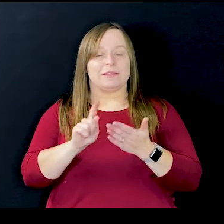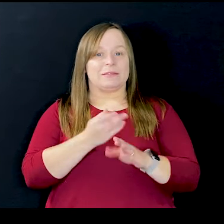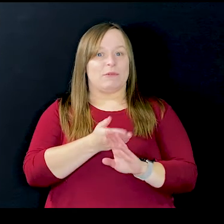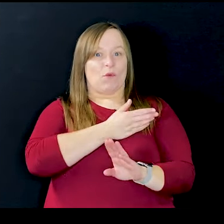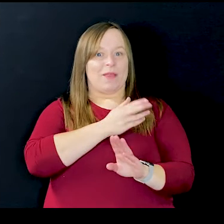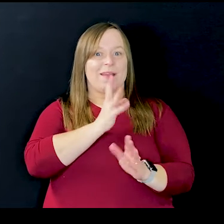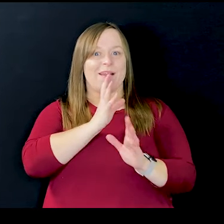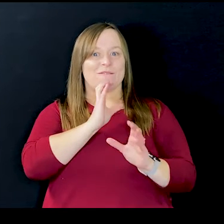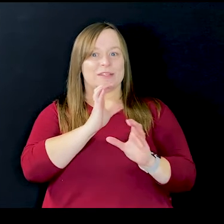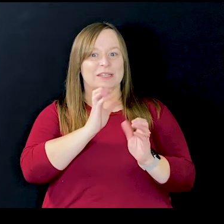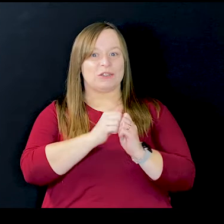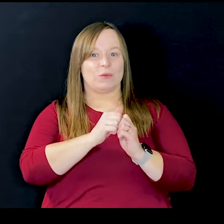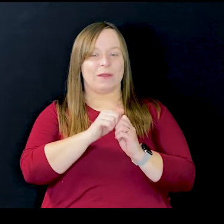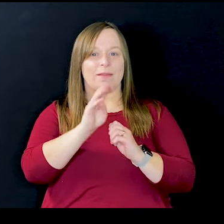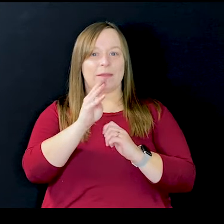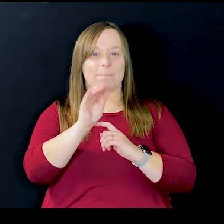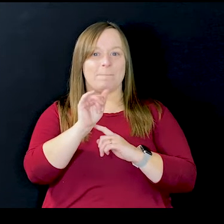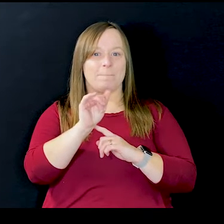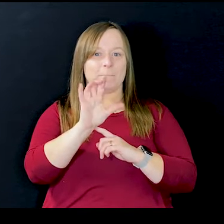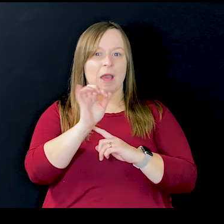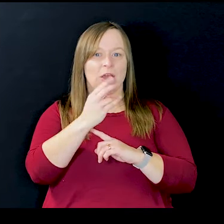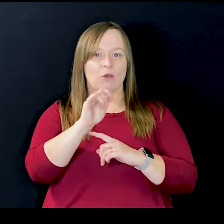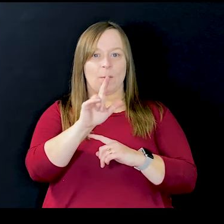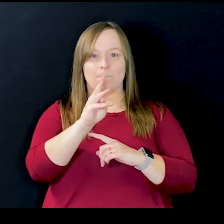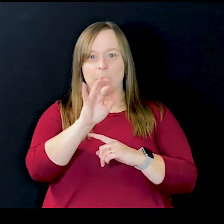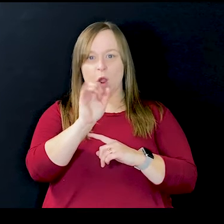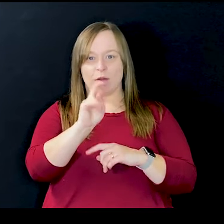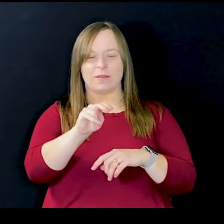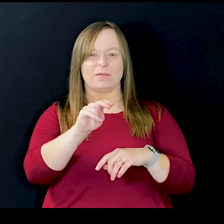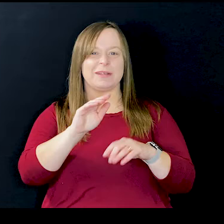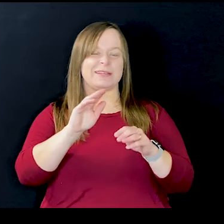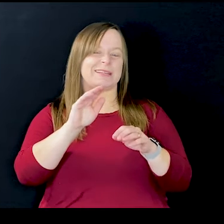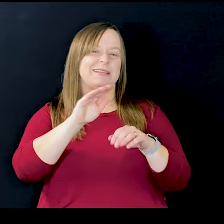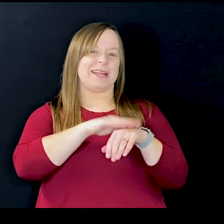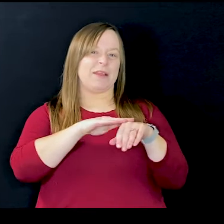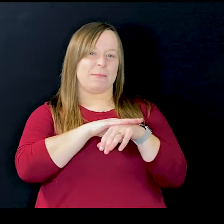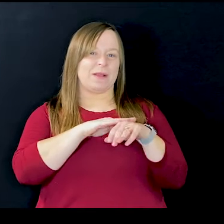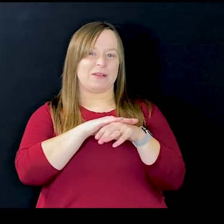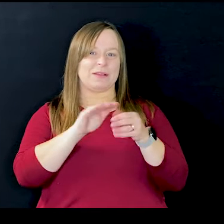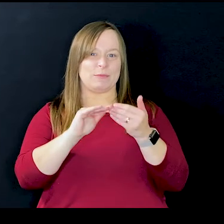prior had a conversation with Michael Martin who's the director of Native American community services.